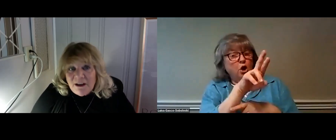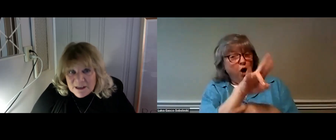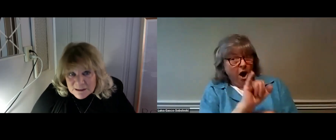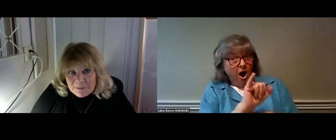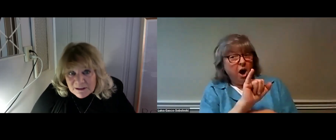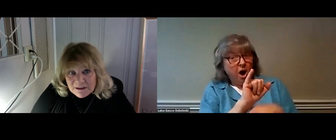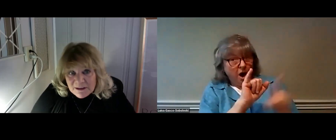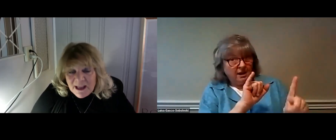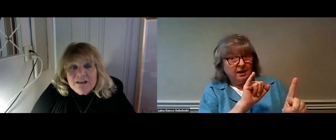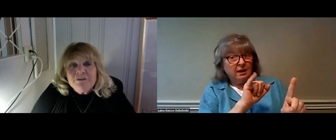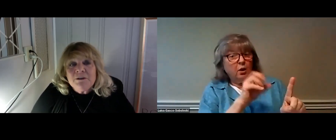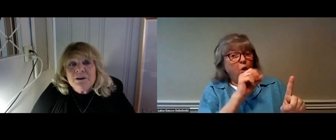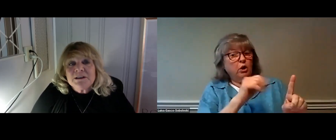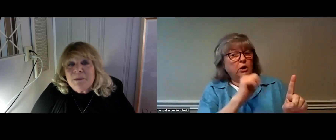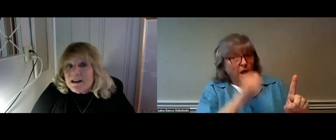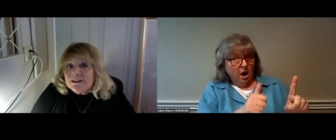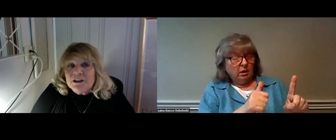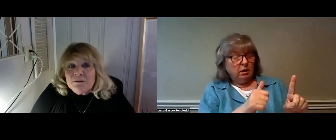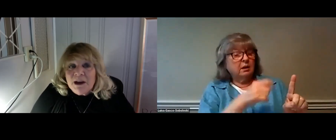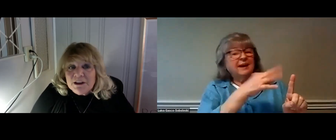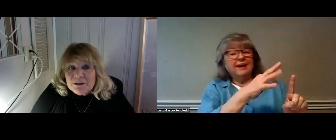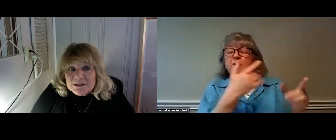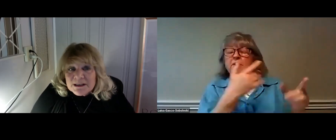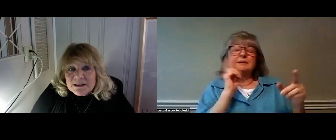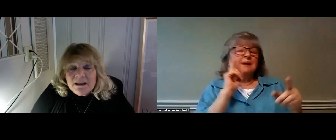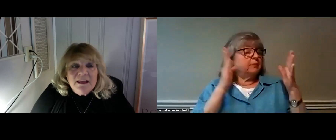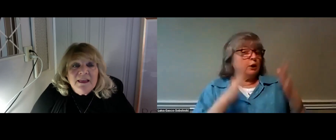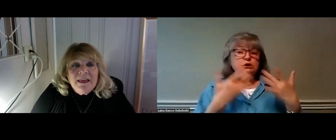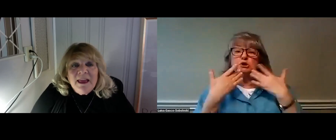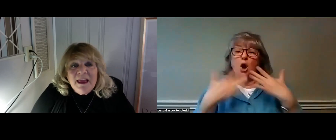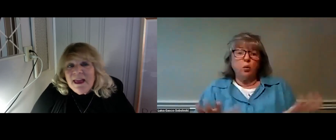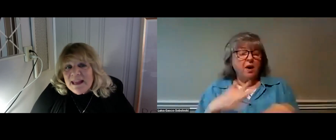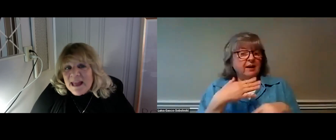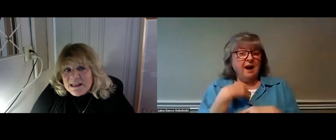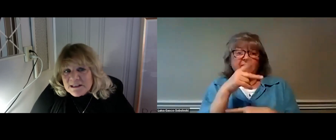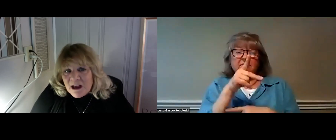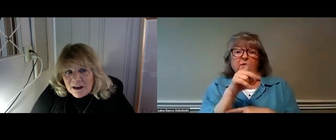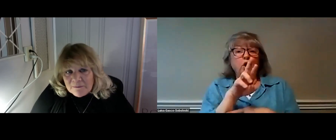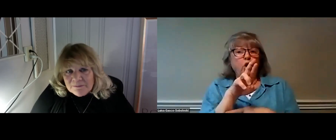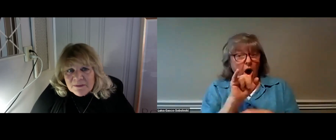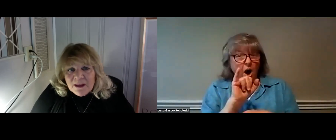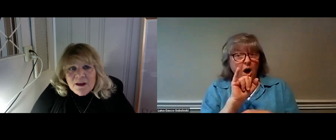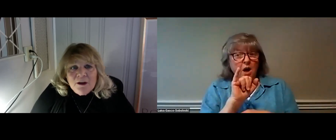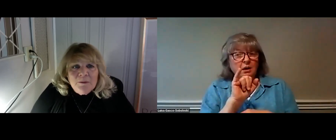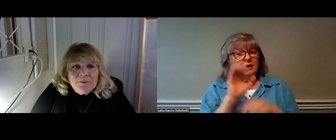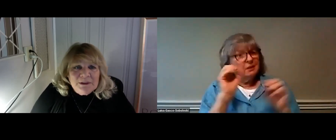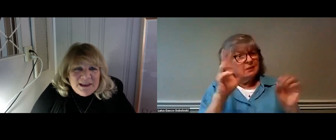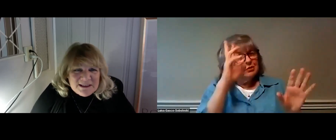hospital and if you expect that you might use it at any time, please don't